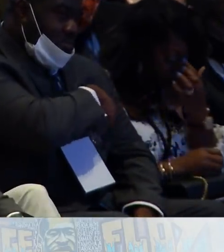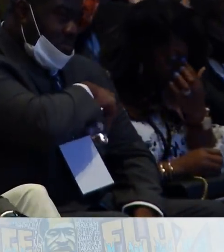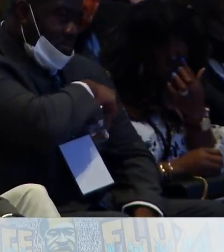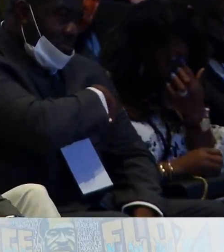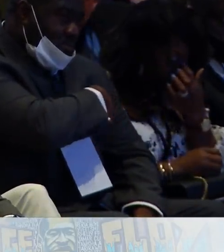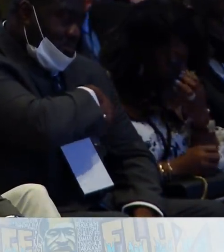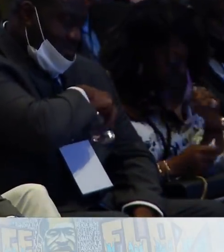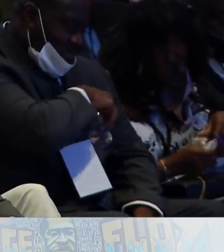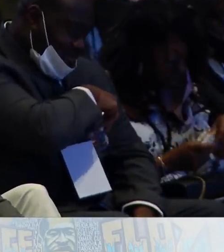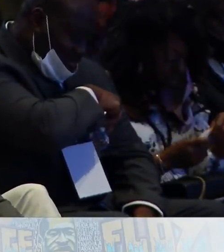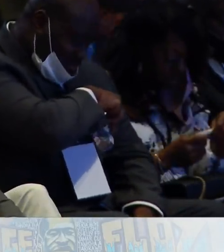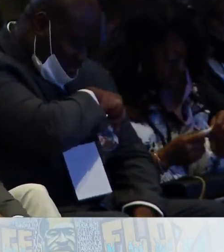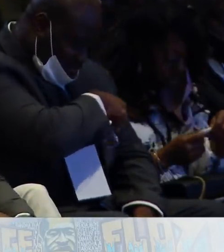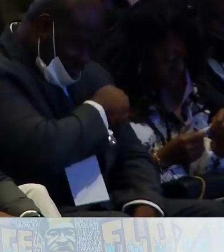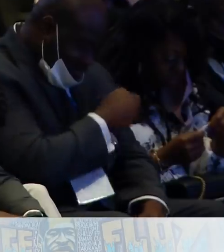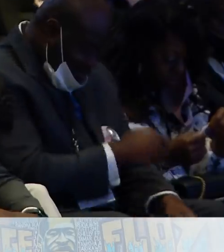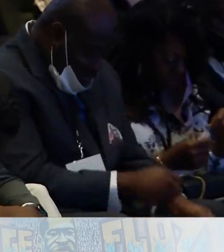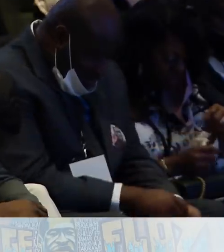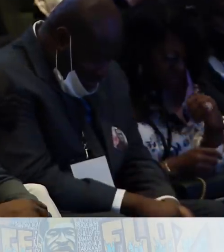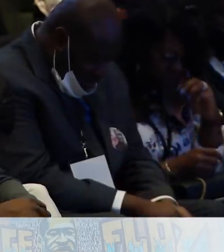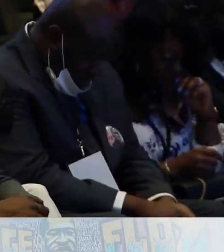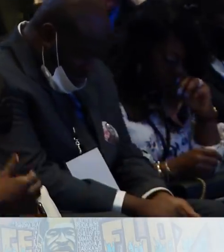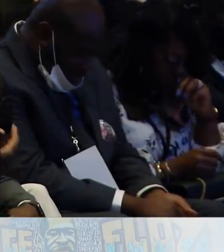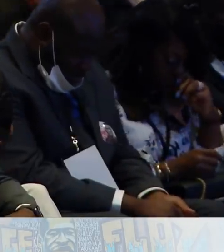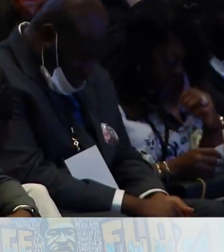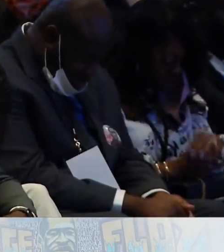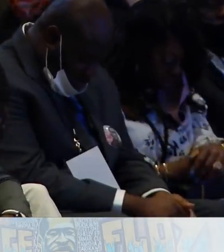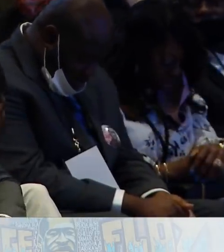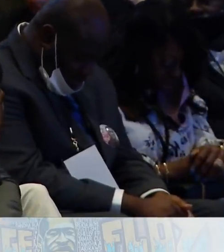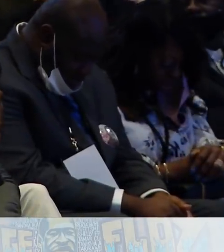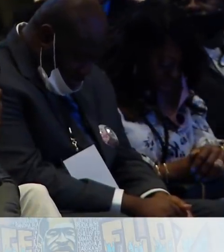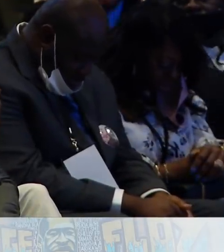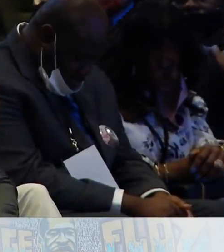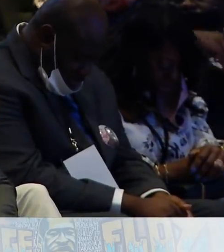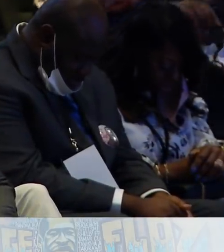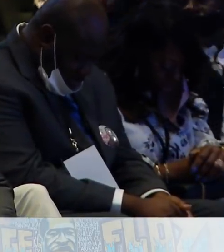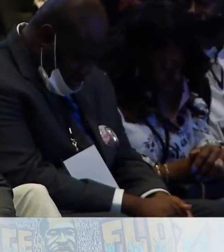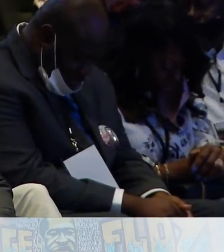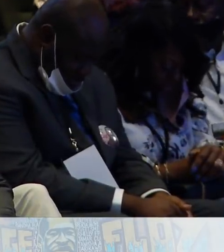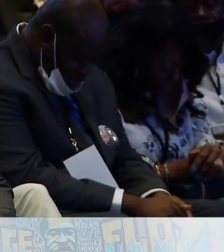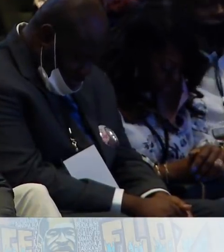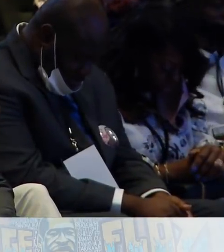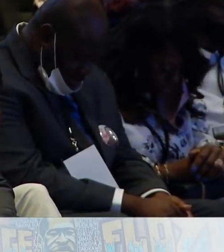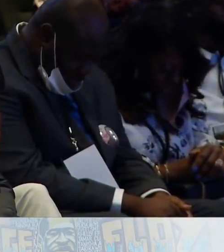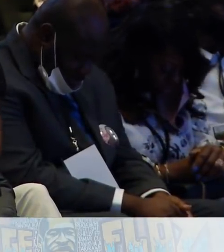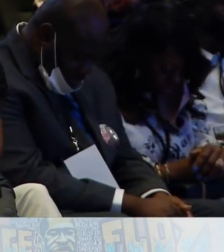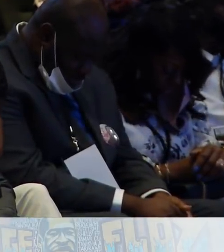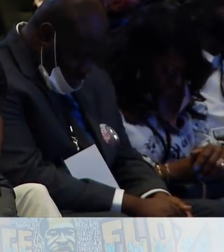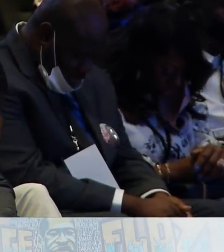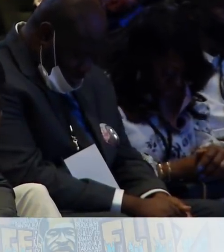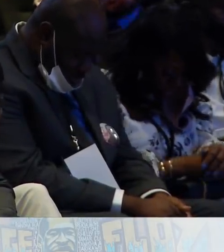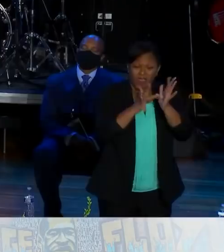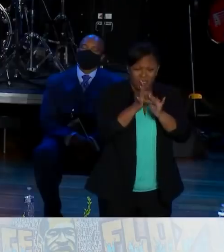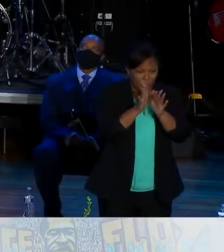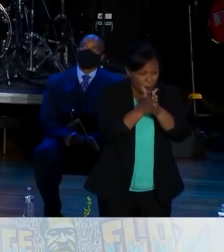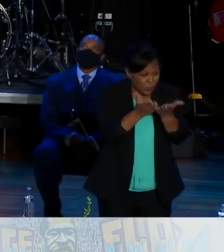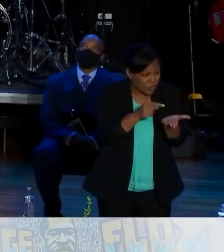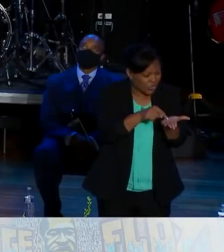I WANT TO INVITE YOU NOW TO PRAY WITH ME IF YOU WILL. LORD, YOUR WORD IN PROVERBS 31